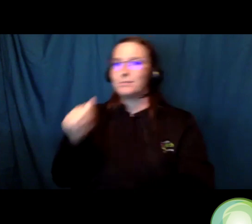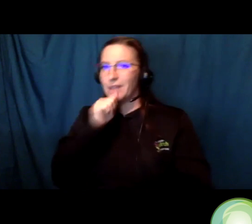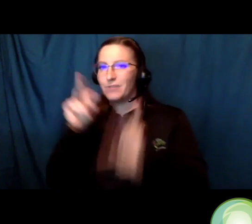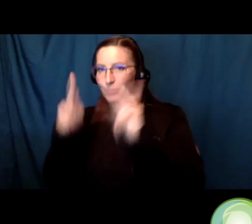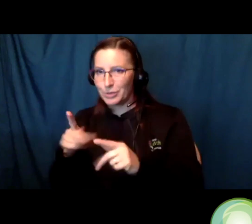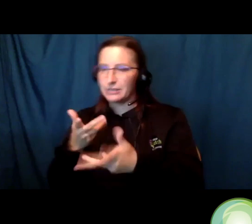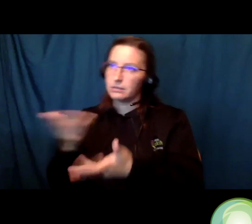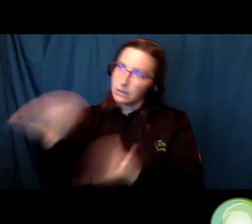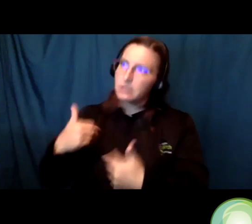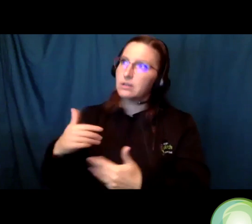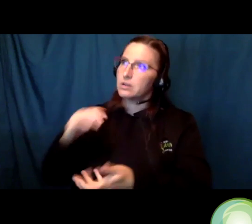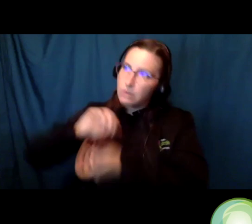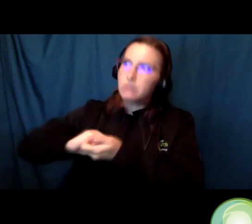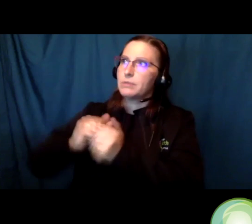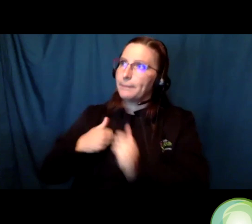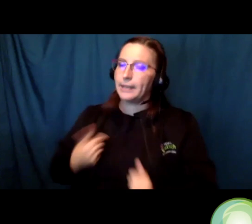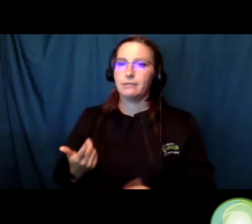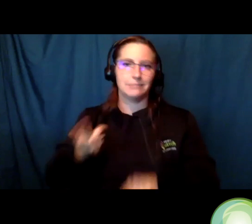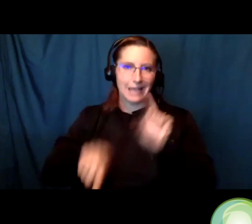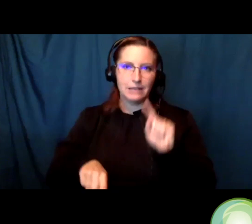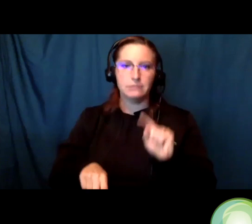obviously. All you can do is reach out and